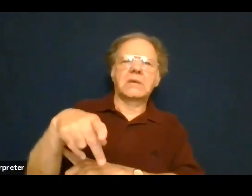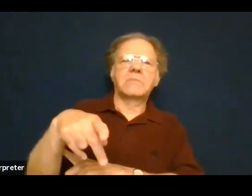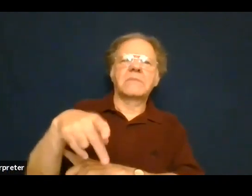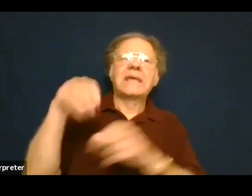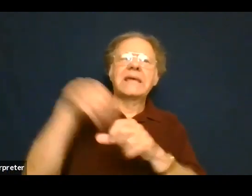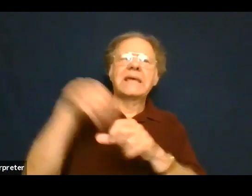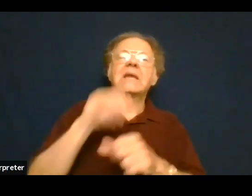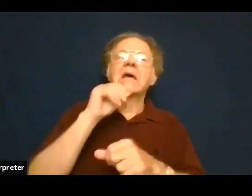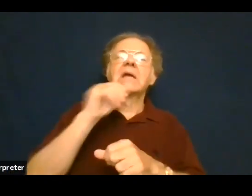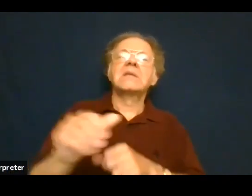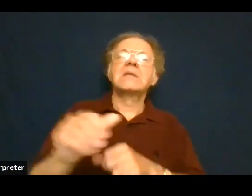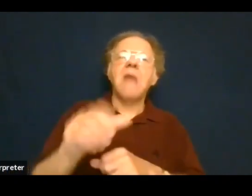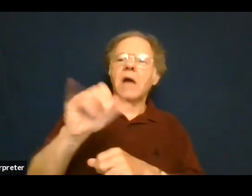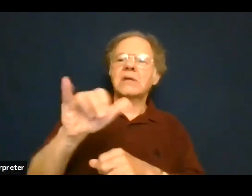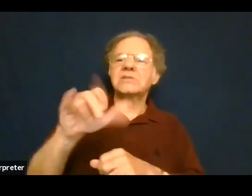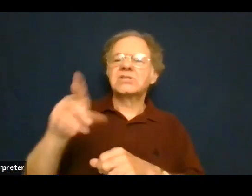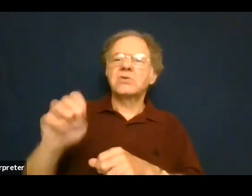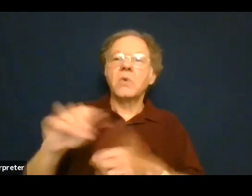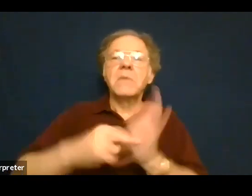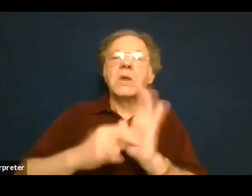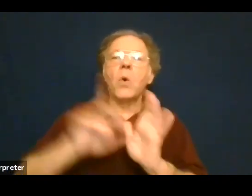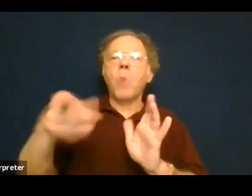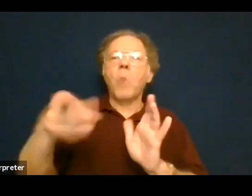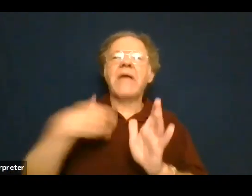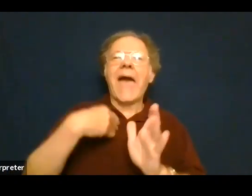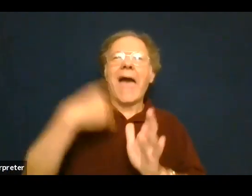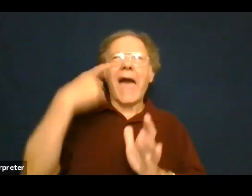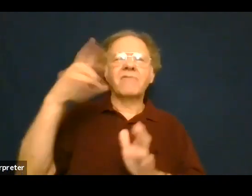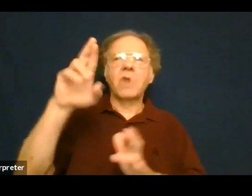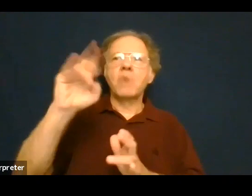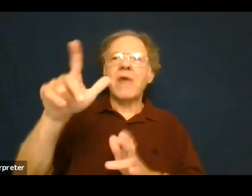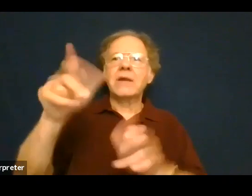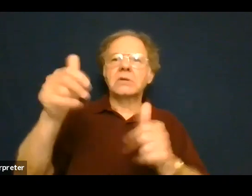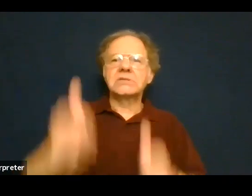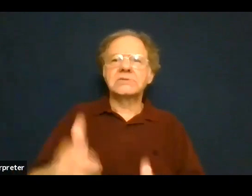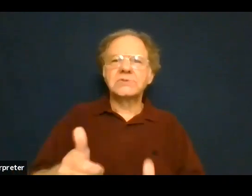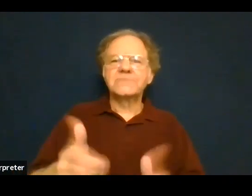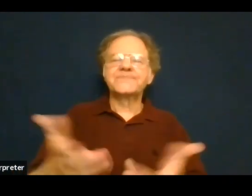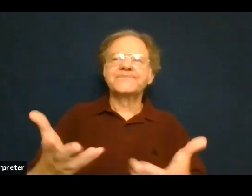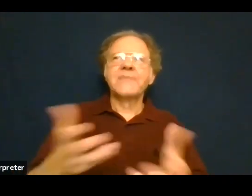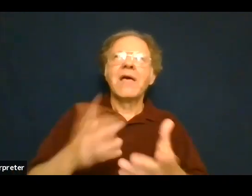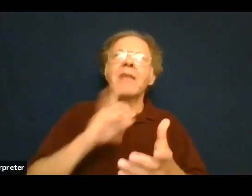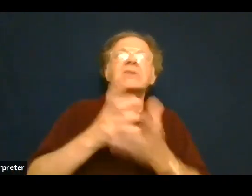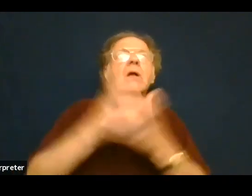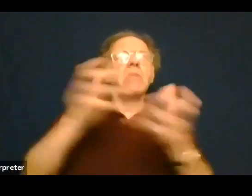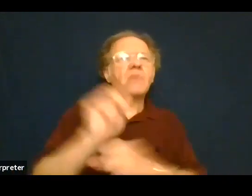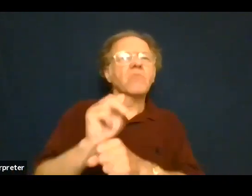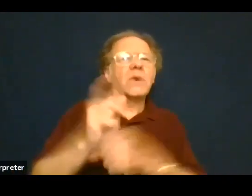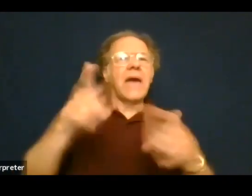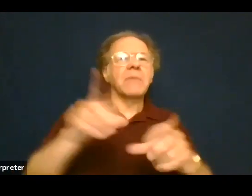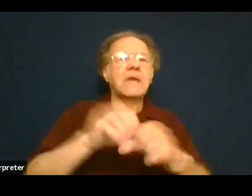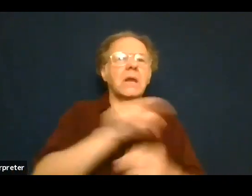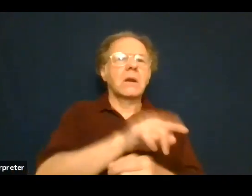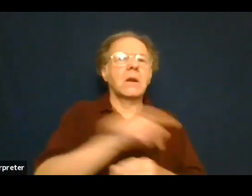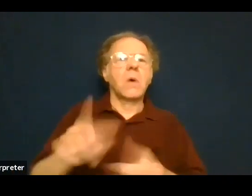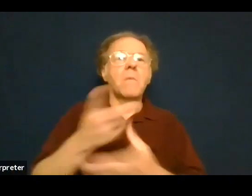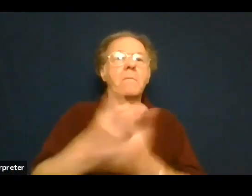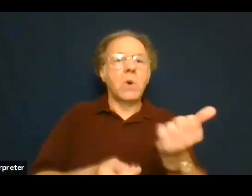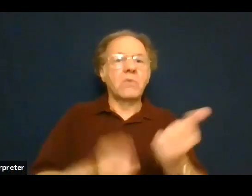But you just have the retinal degeneration. So, actually, there's a lot of work going on in both. And if you look at USH2A, for instance,